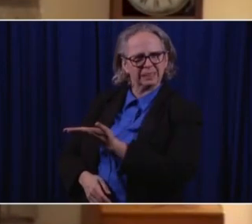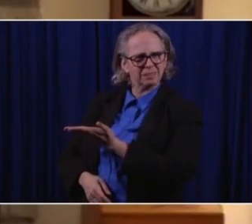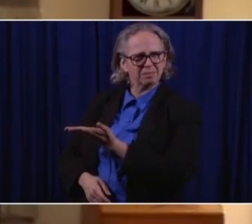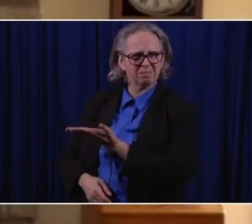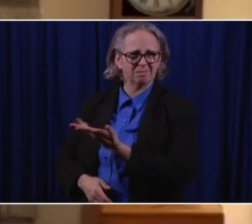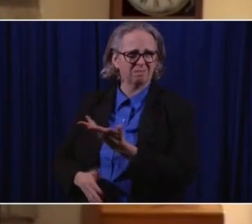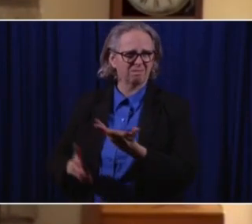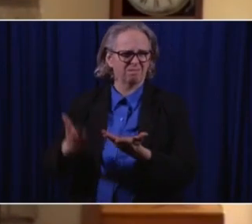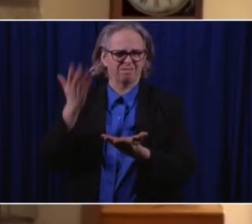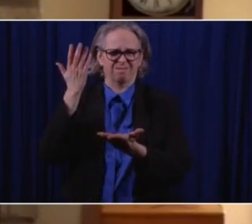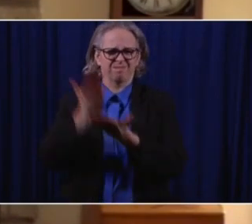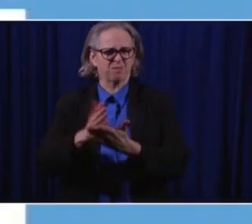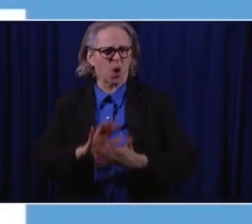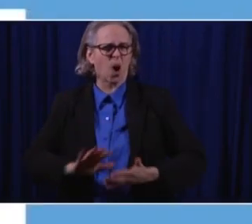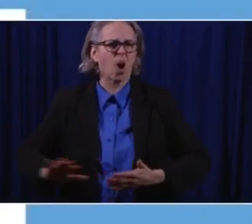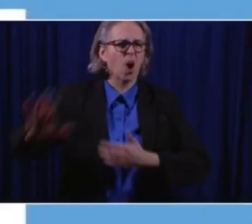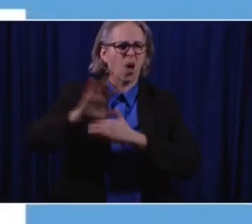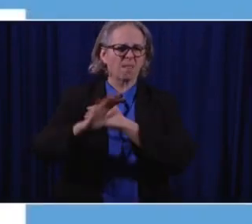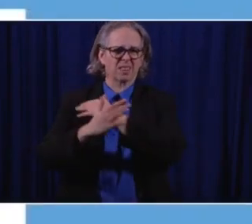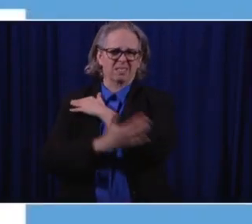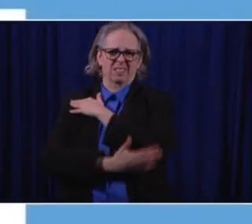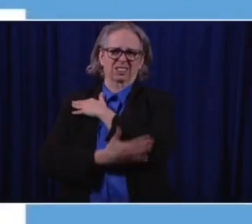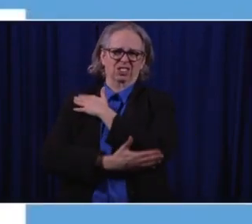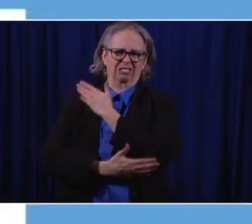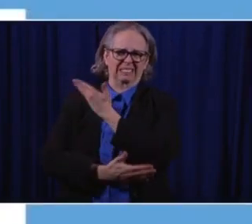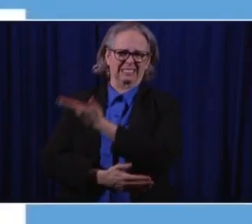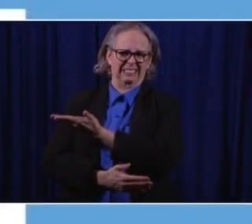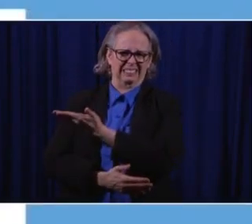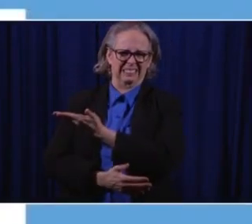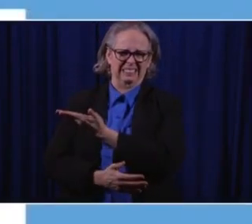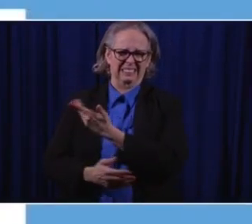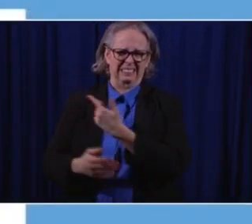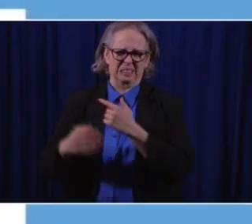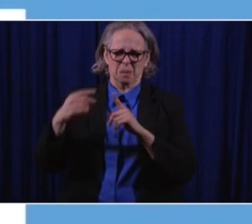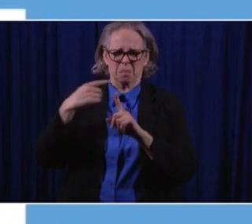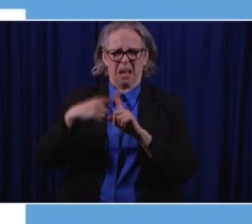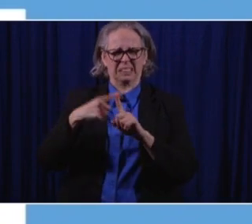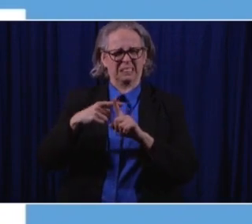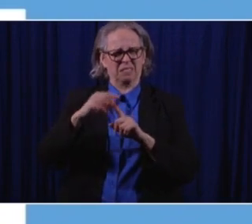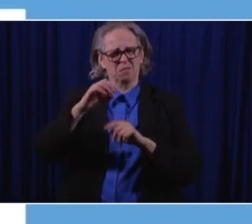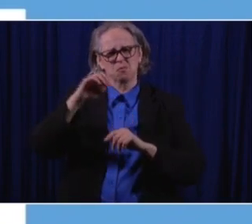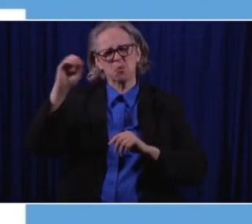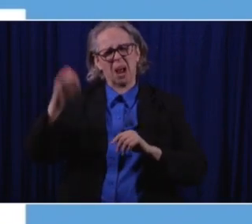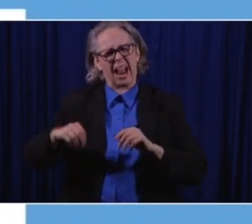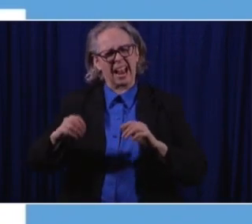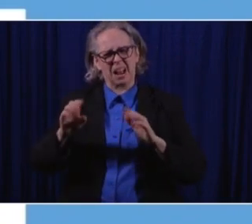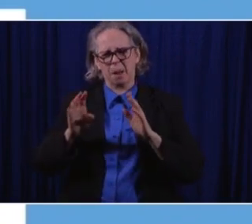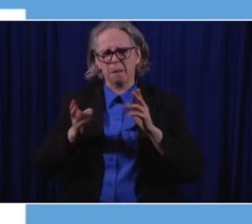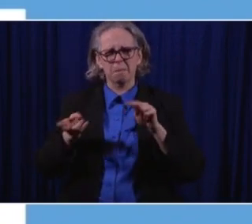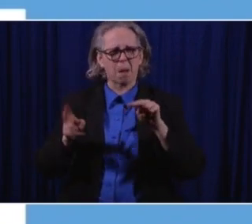number of people who are in in our hospitals. A travel advisory map do this very you'll see you cases across the